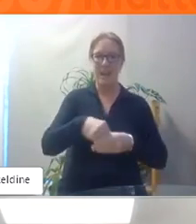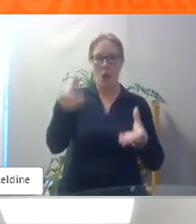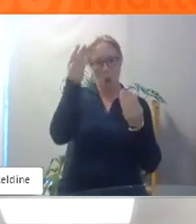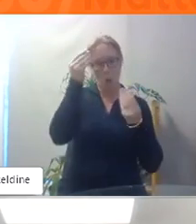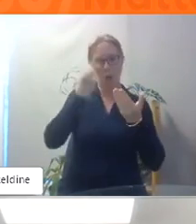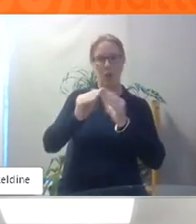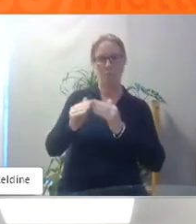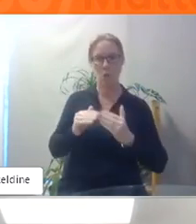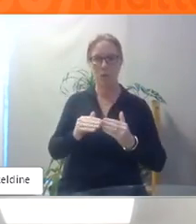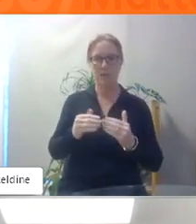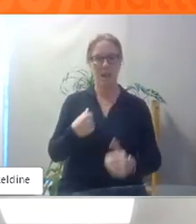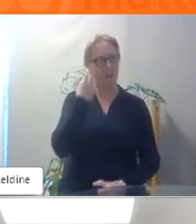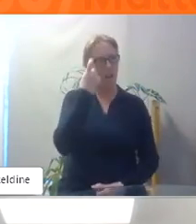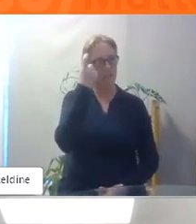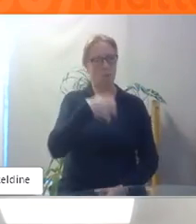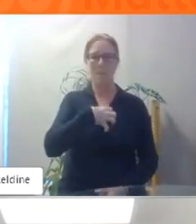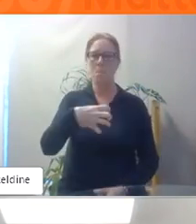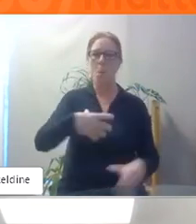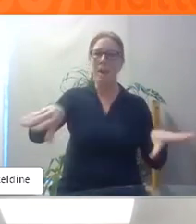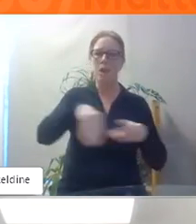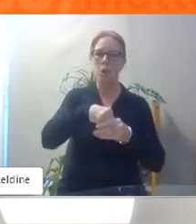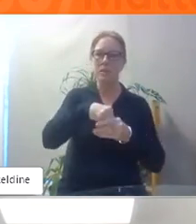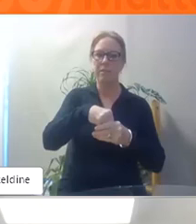I think that could be more inclusive, because they can choose, it should